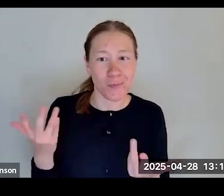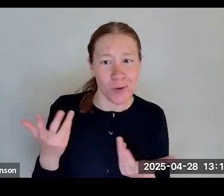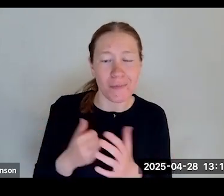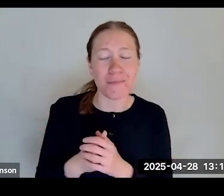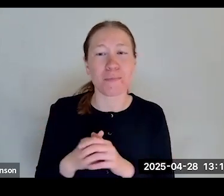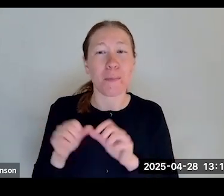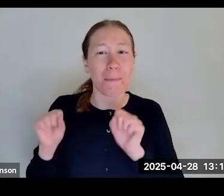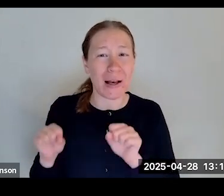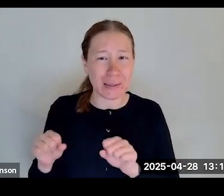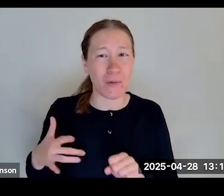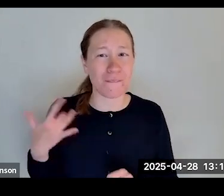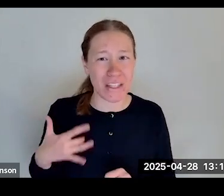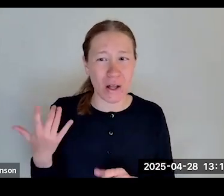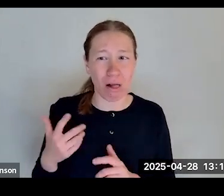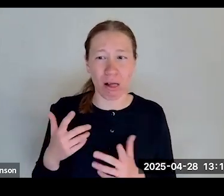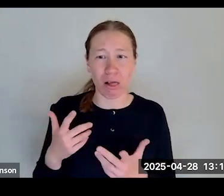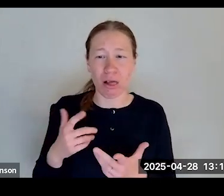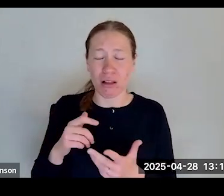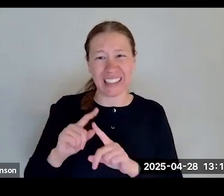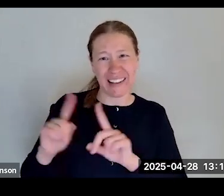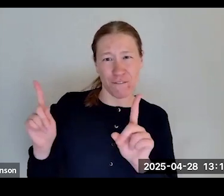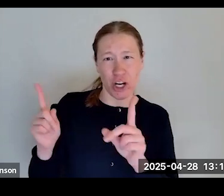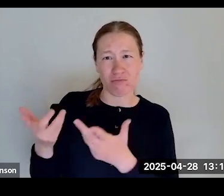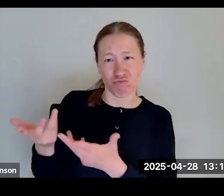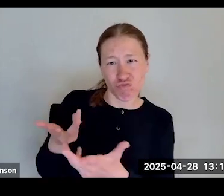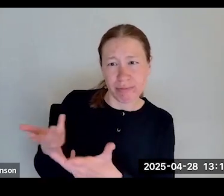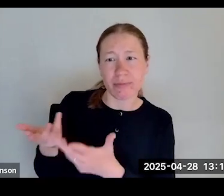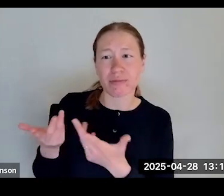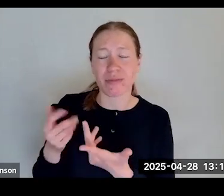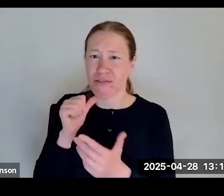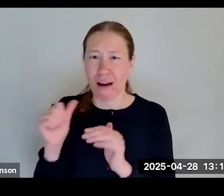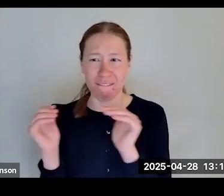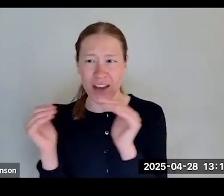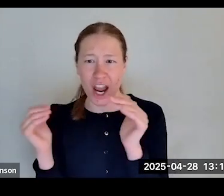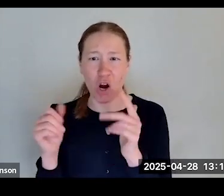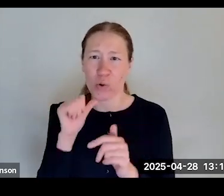that they received different unfair or unwelcome treatment. They can experience exclusion.